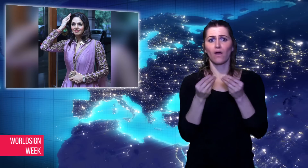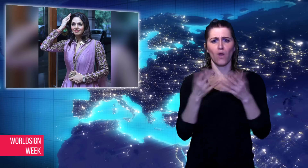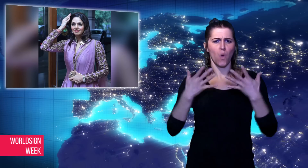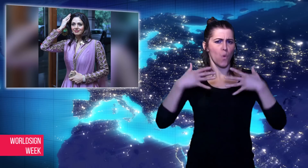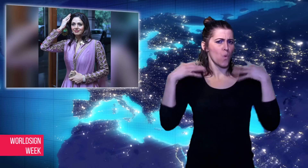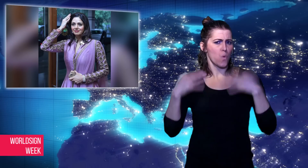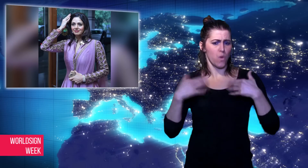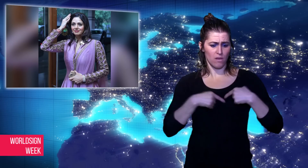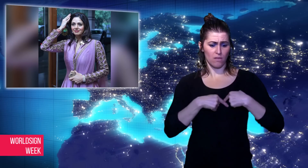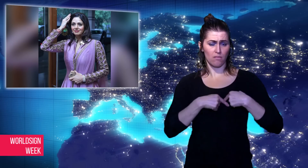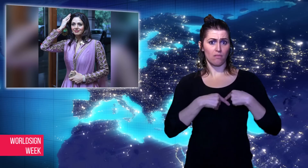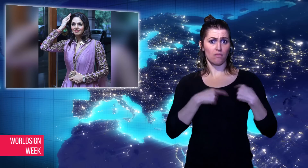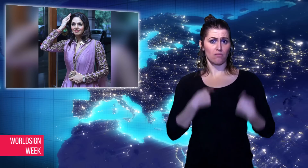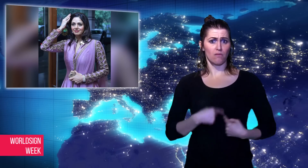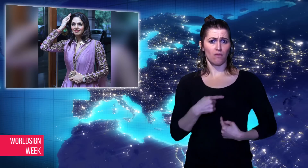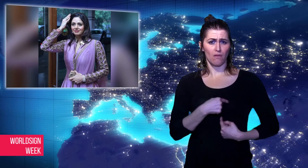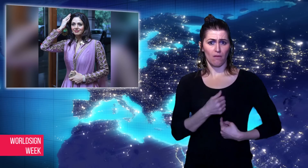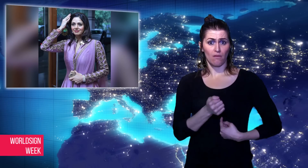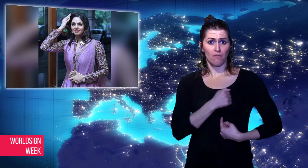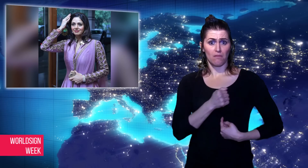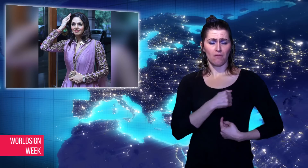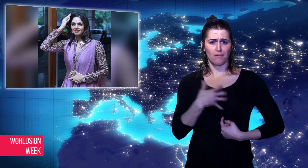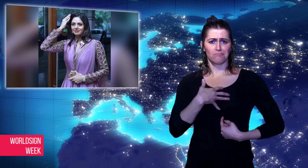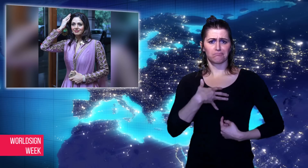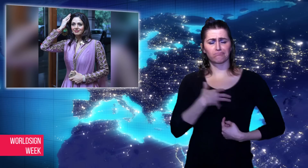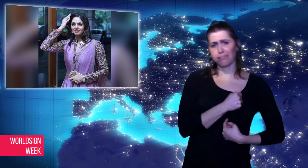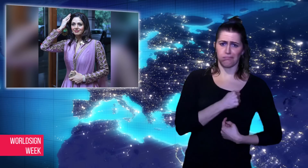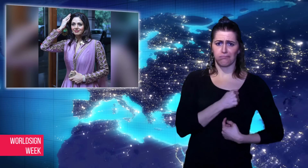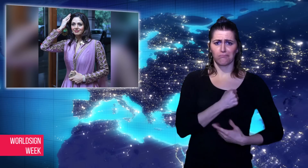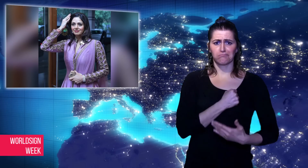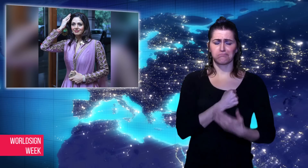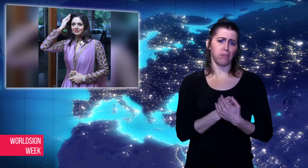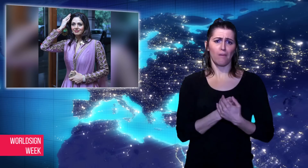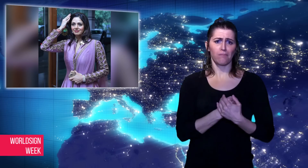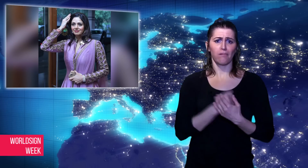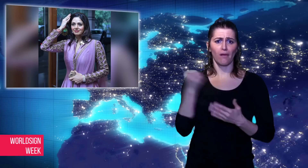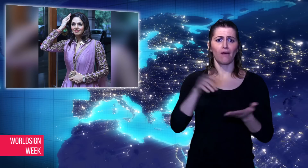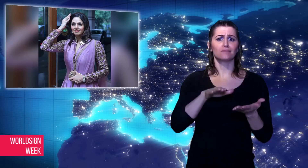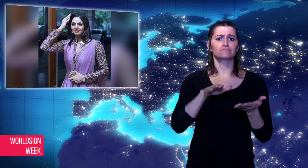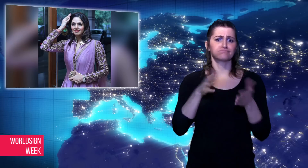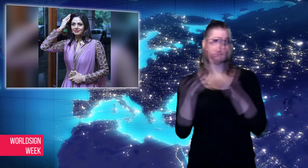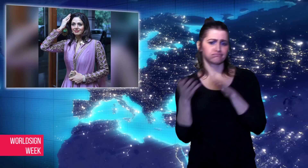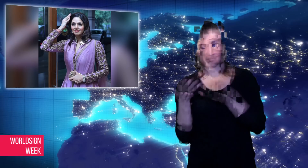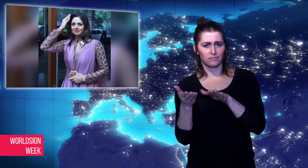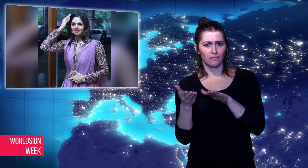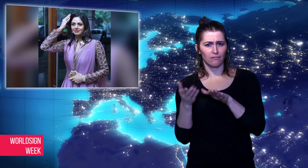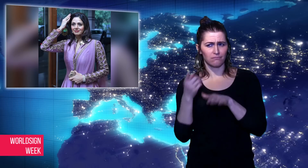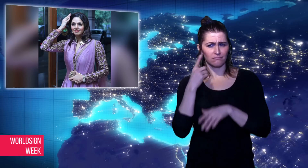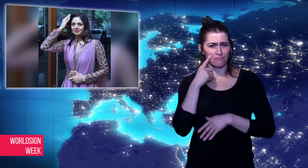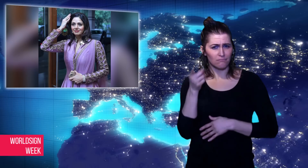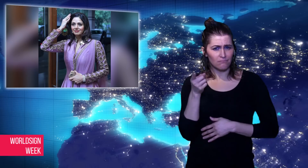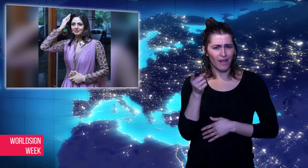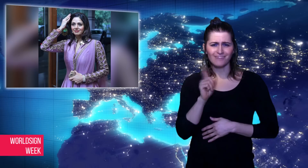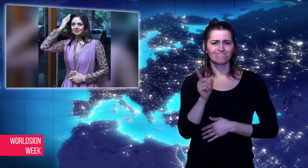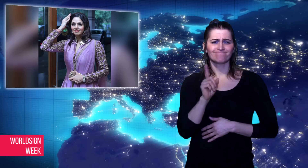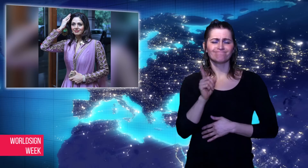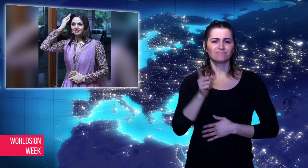brother in law claimed Sridevi died